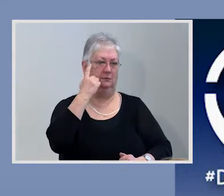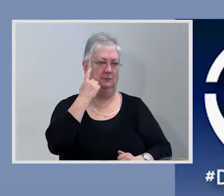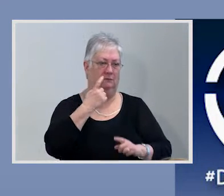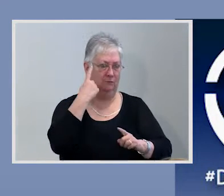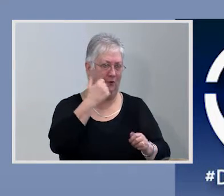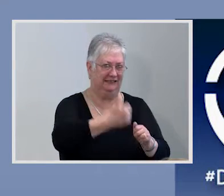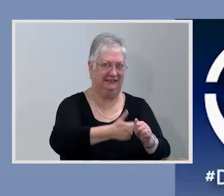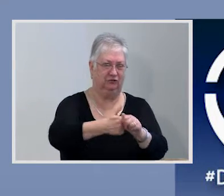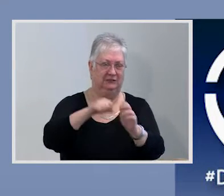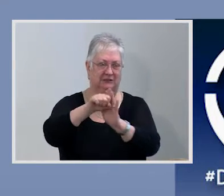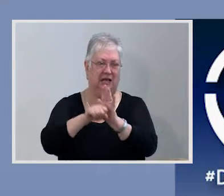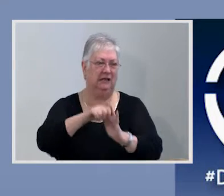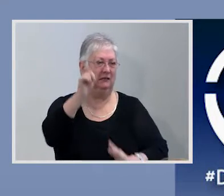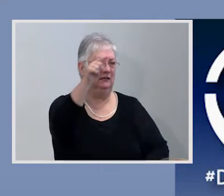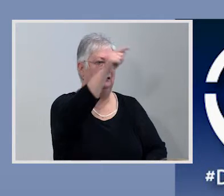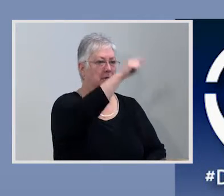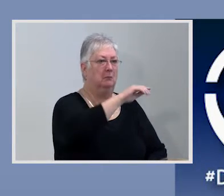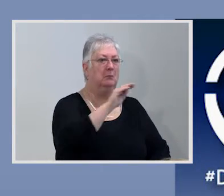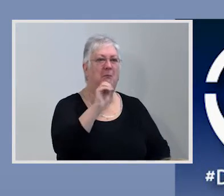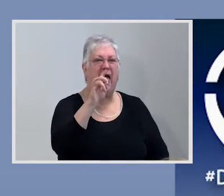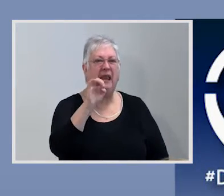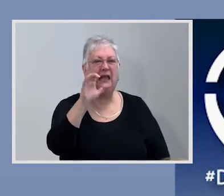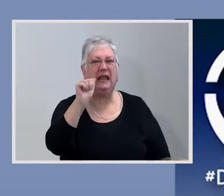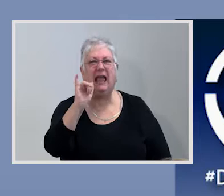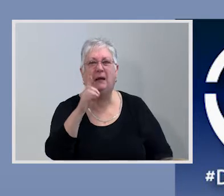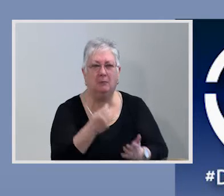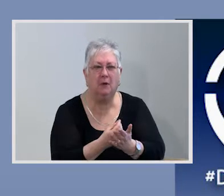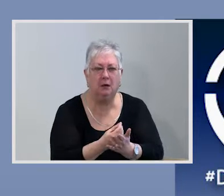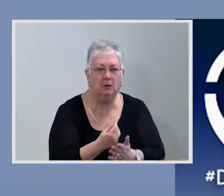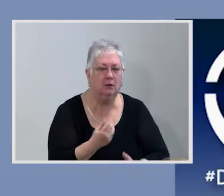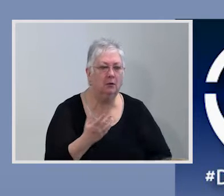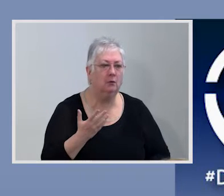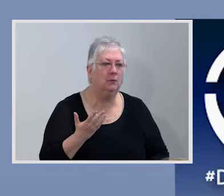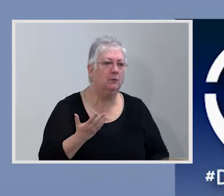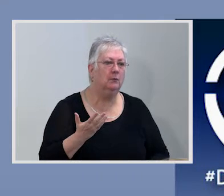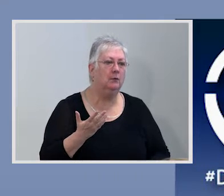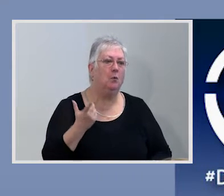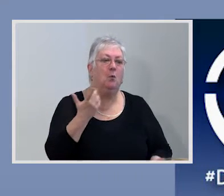FROM THE FEDERAL GOVERNMENT IS REALLY LIKE WHAT EVERY OTHER STATE GETS.